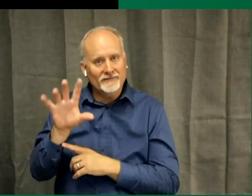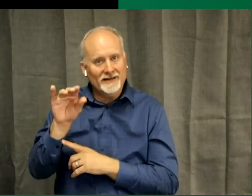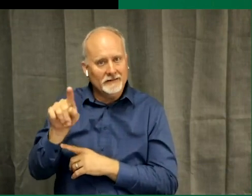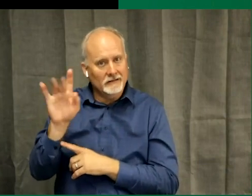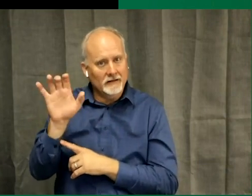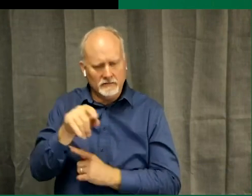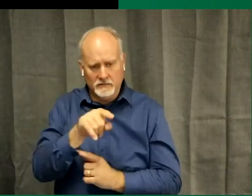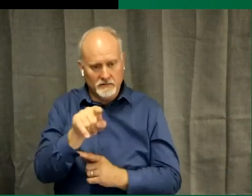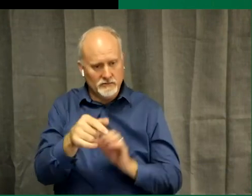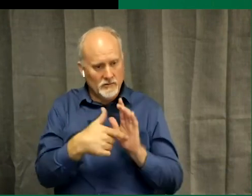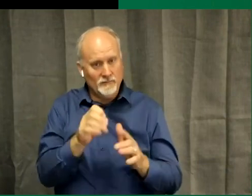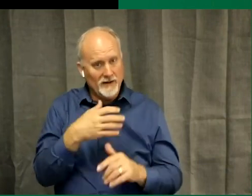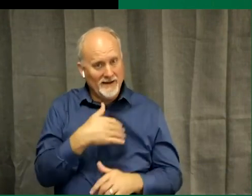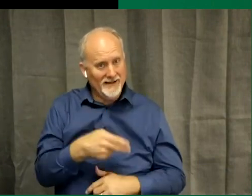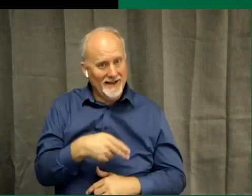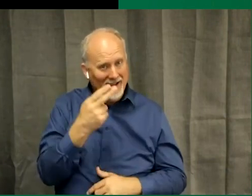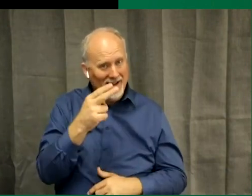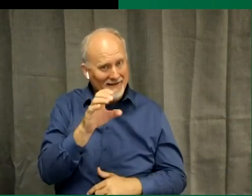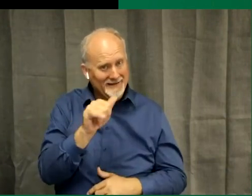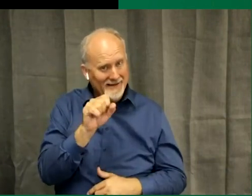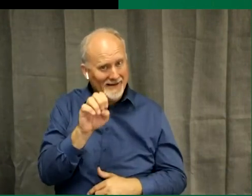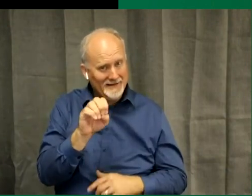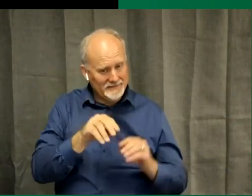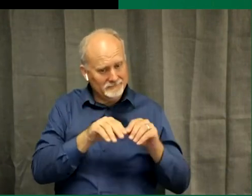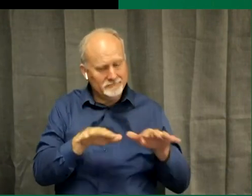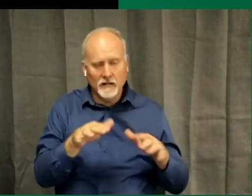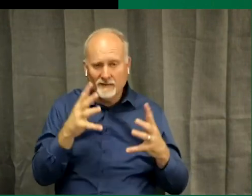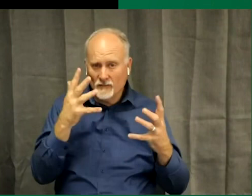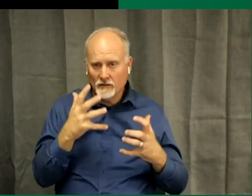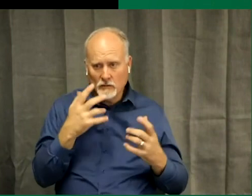happens if you've got a high case right rate which unfortunately is what we're seeing right now in